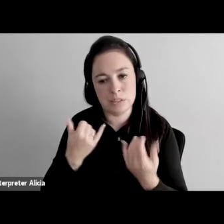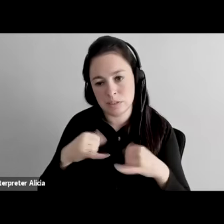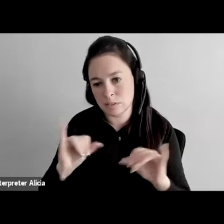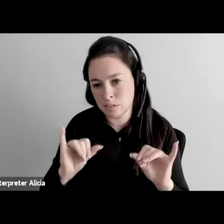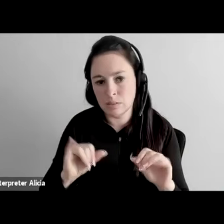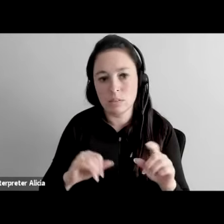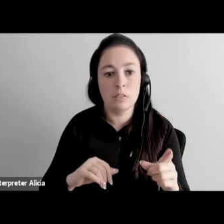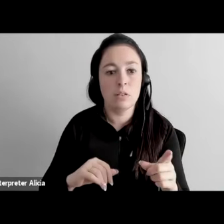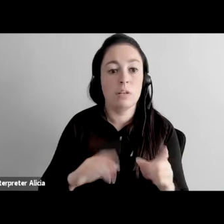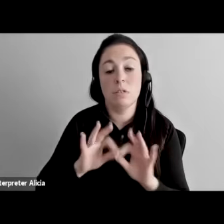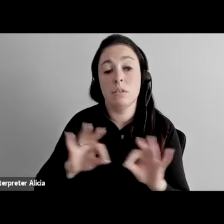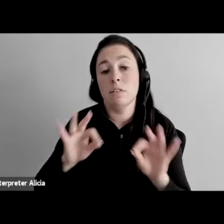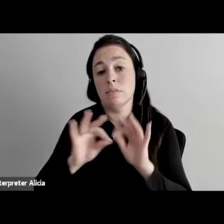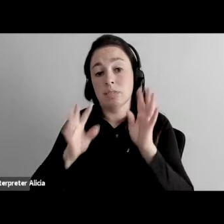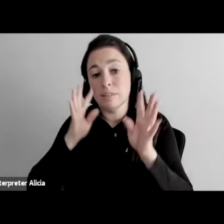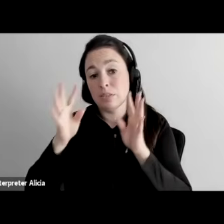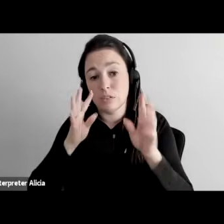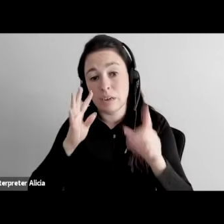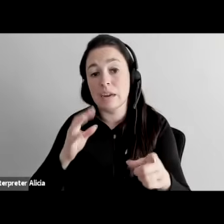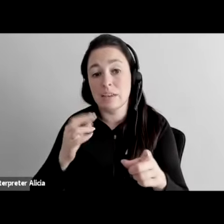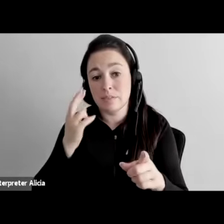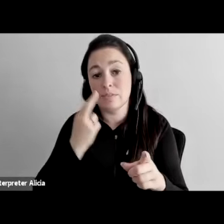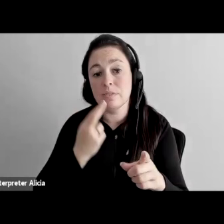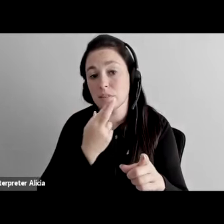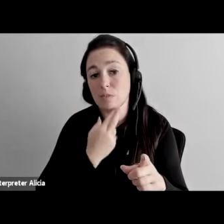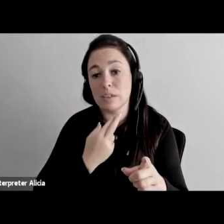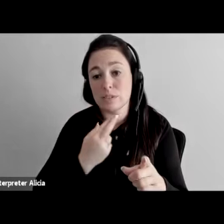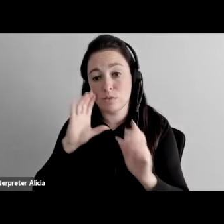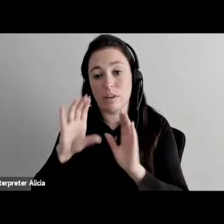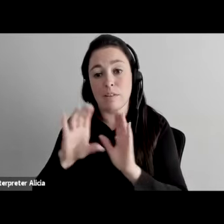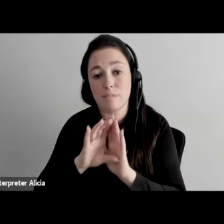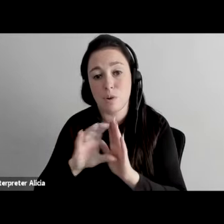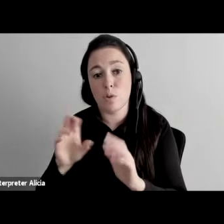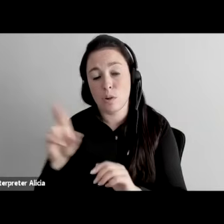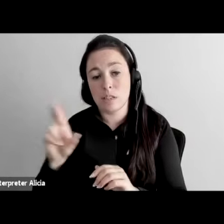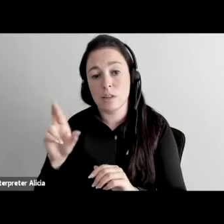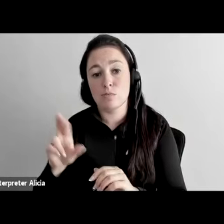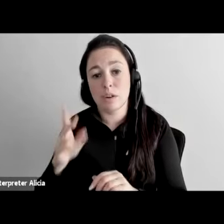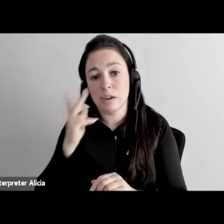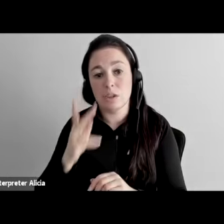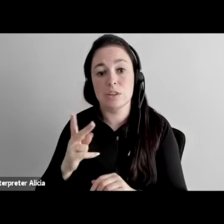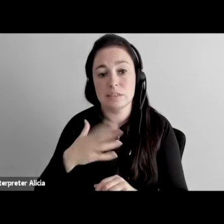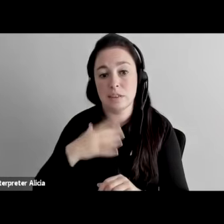left we're outside at a restaurant I'm sitting in a chair with one leg up resting on the table